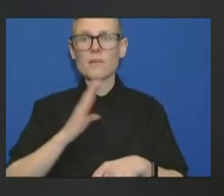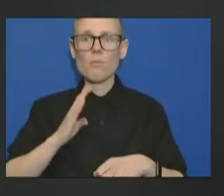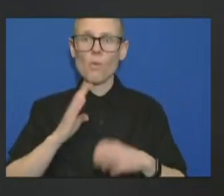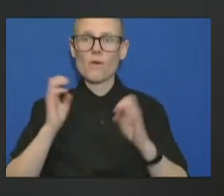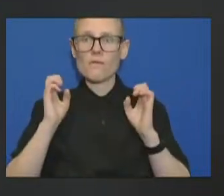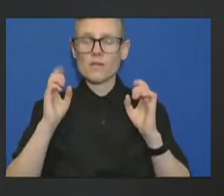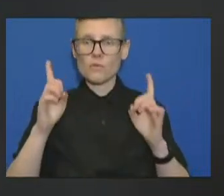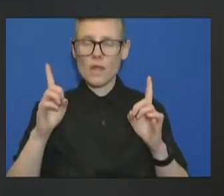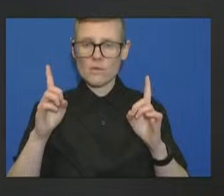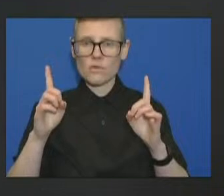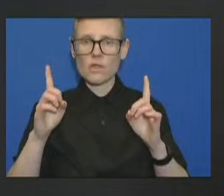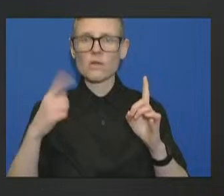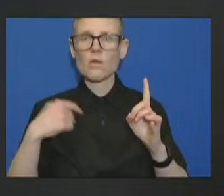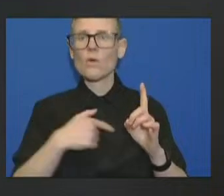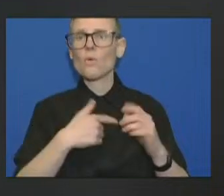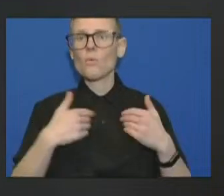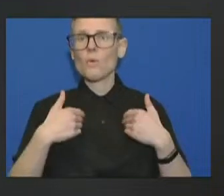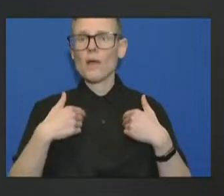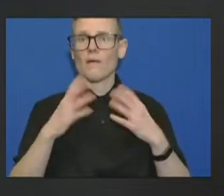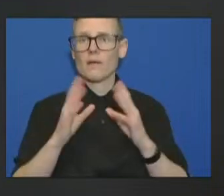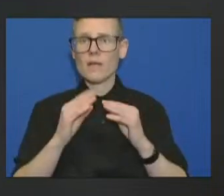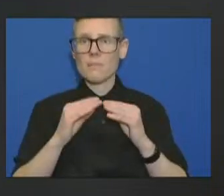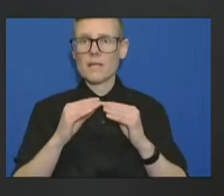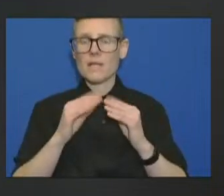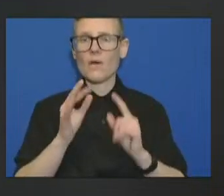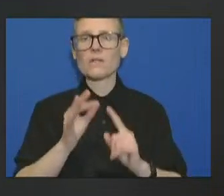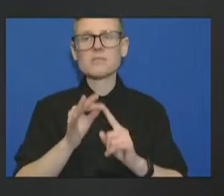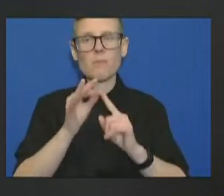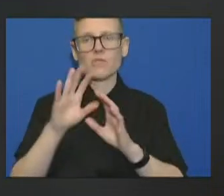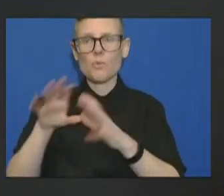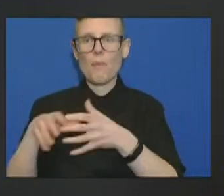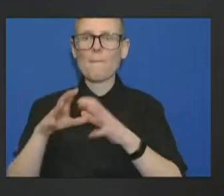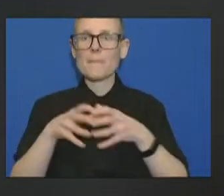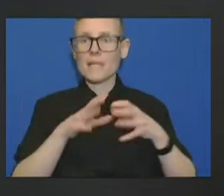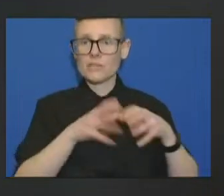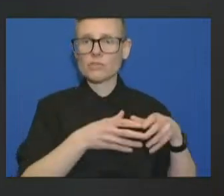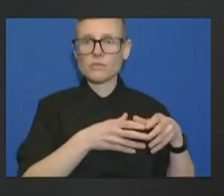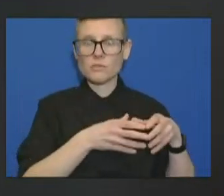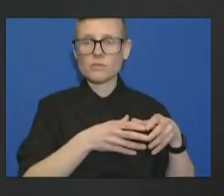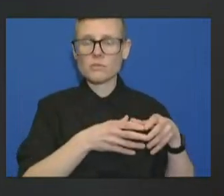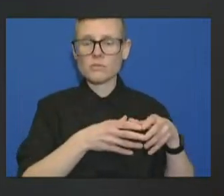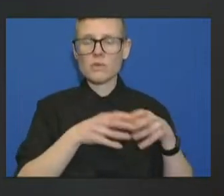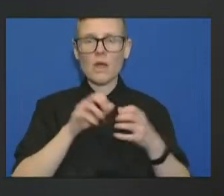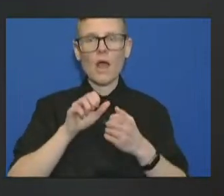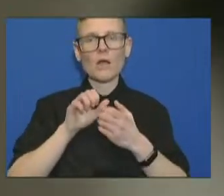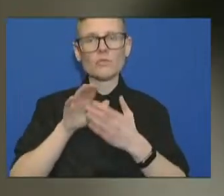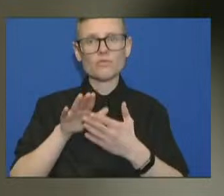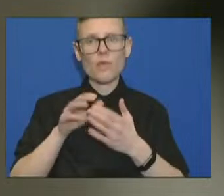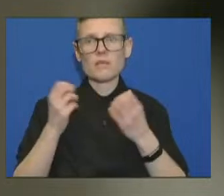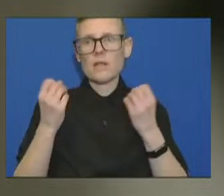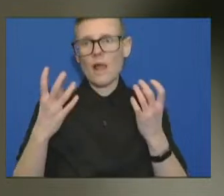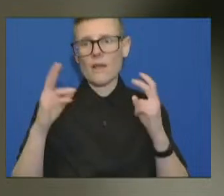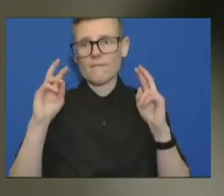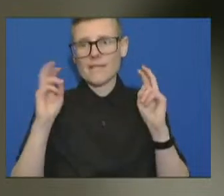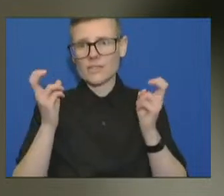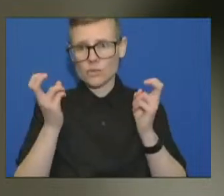suggestions I made last time is in the Board of Education. We